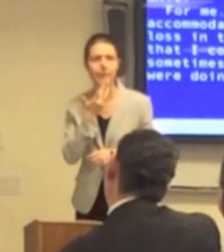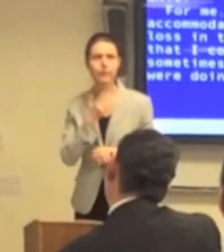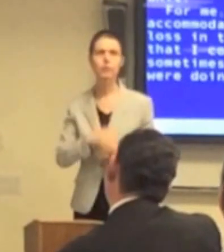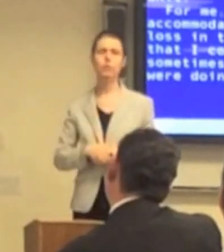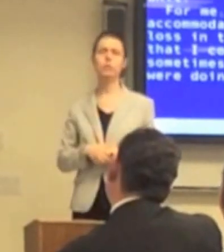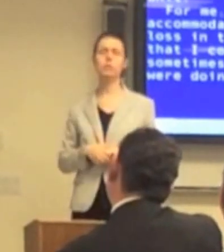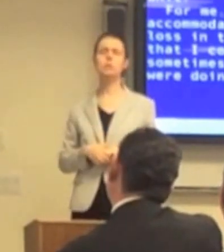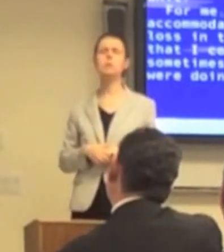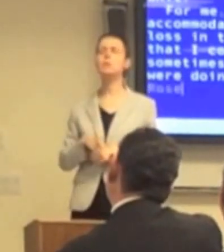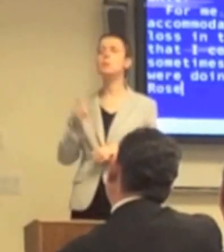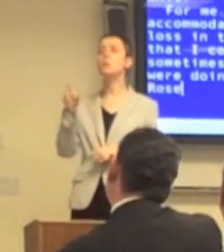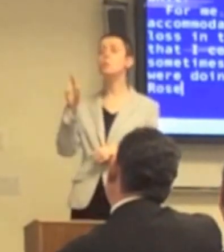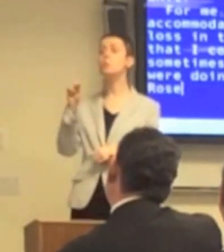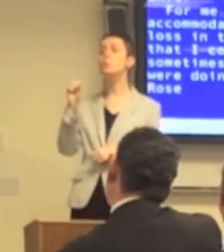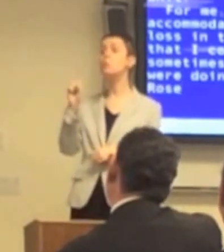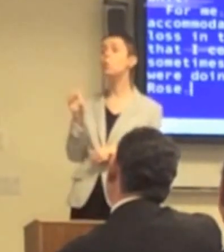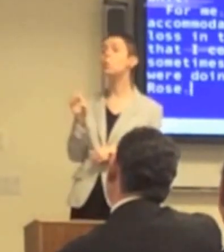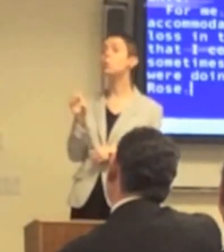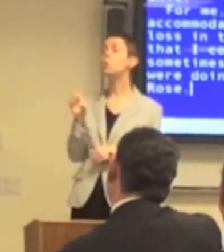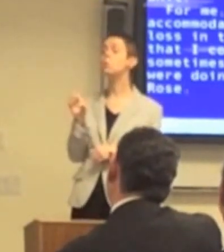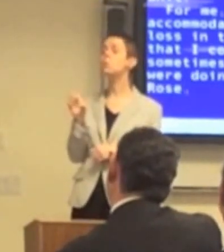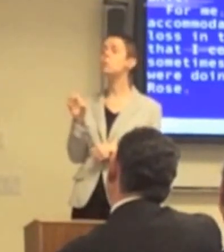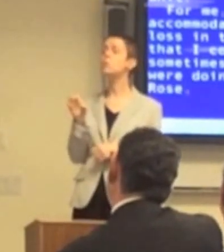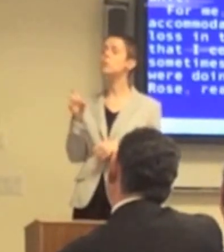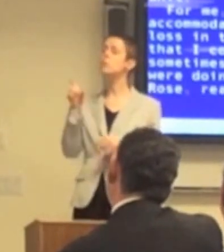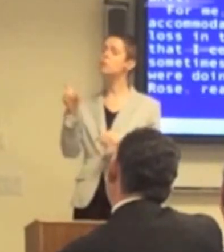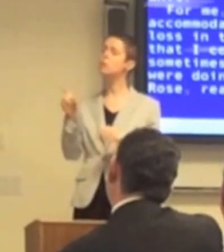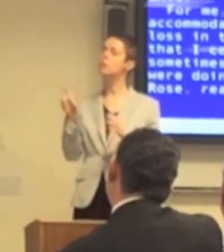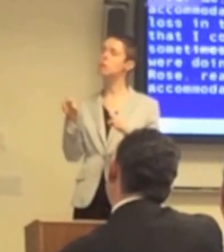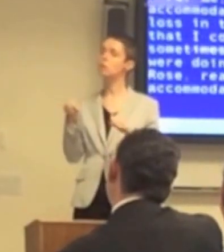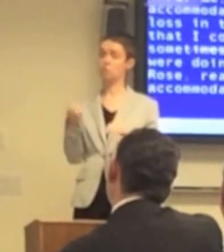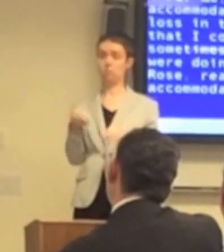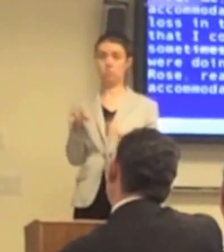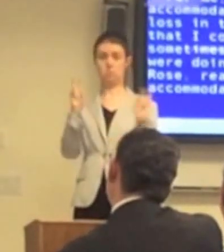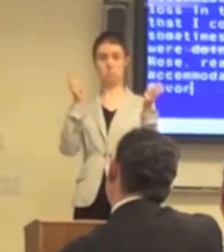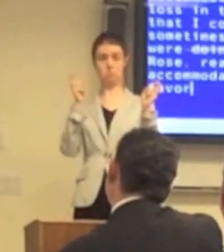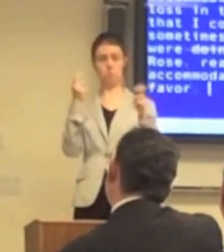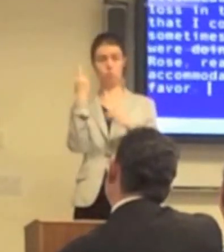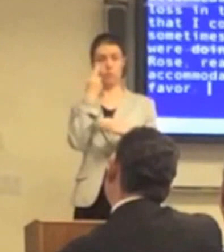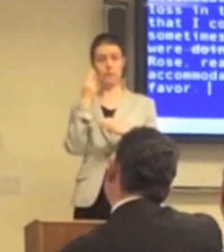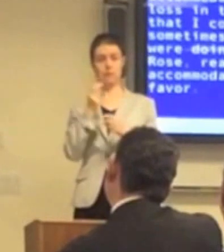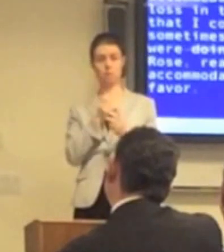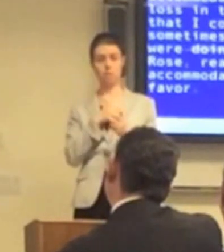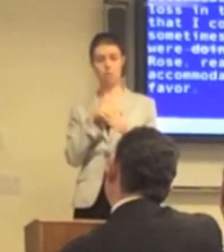To Rose, reasonable accommodations were not a favor but a legal right